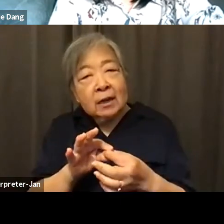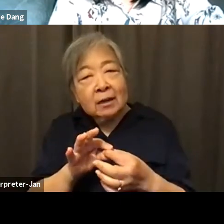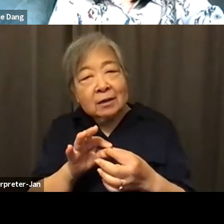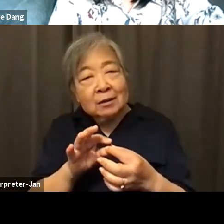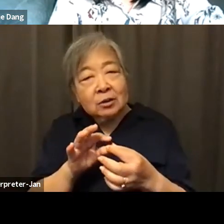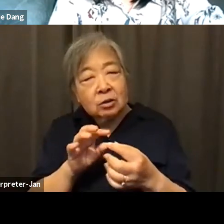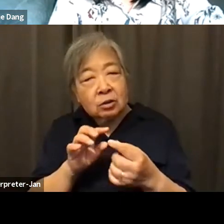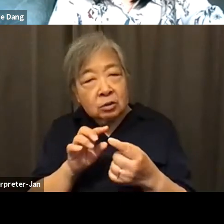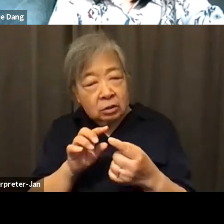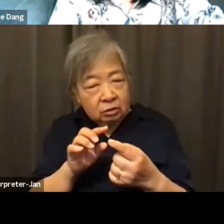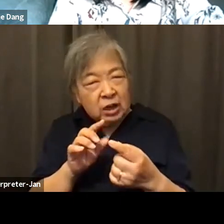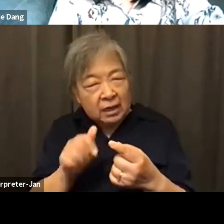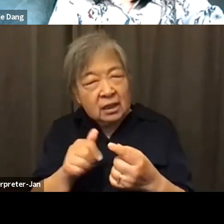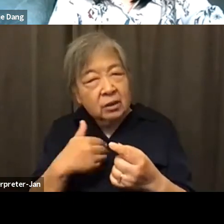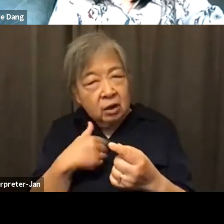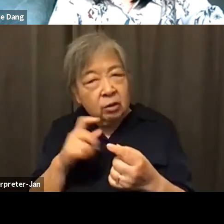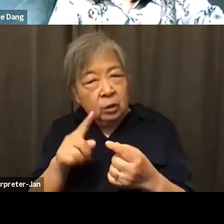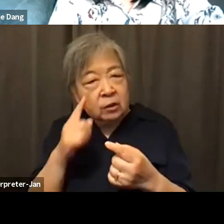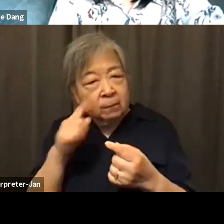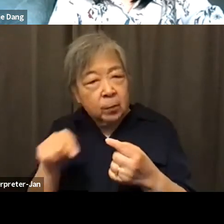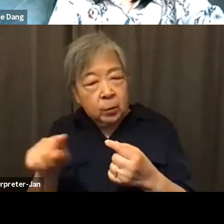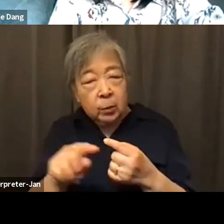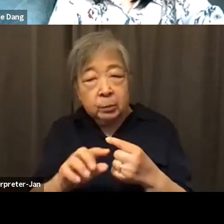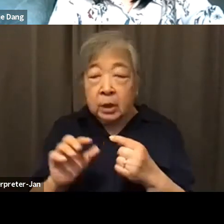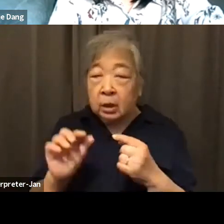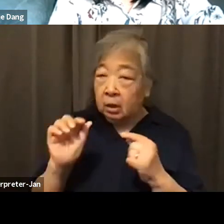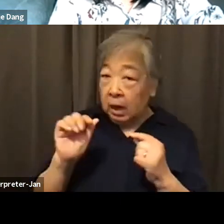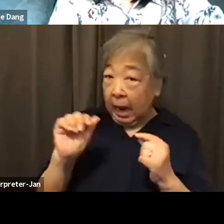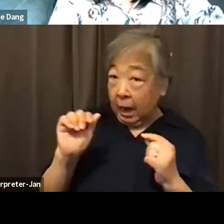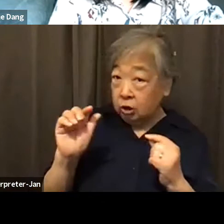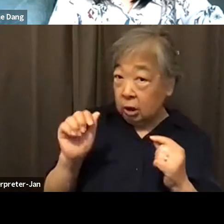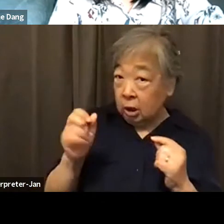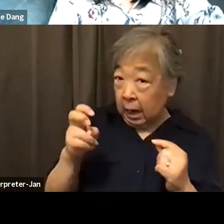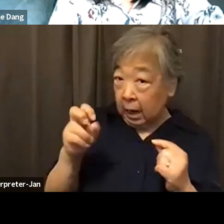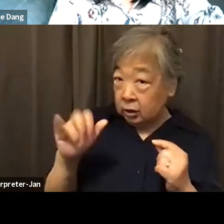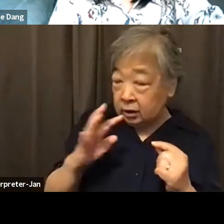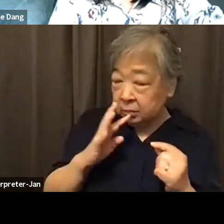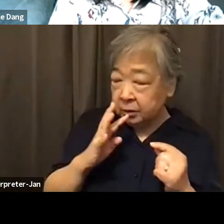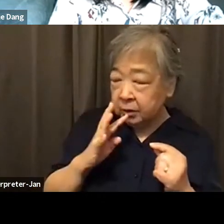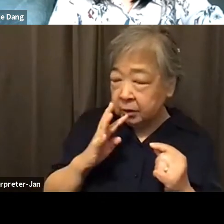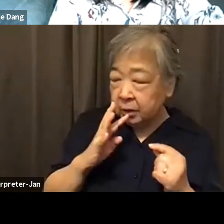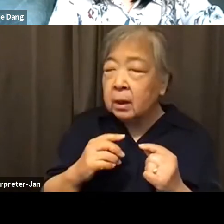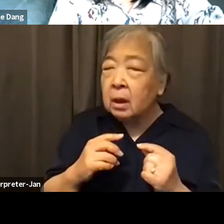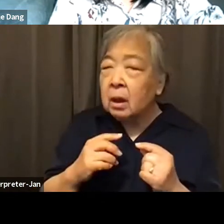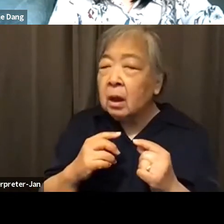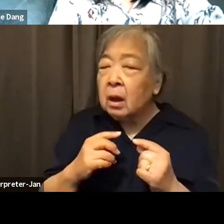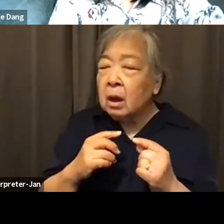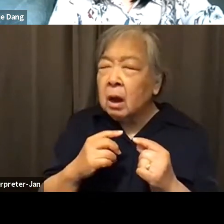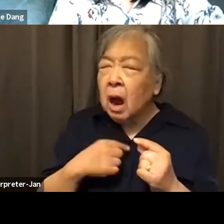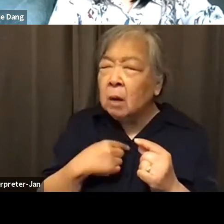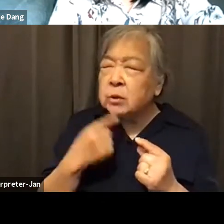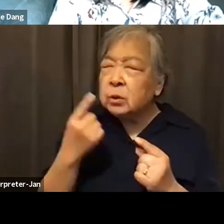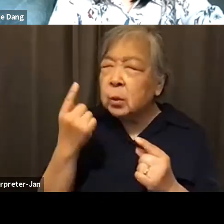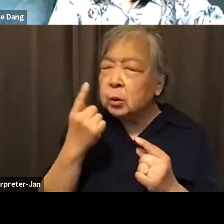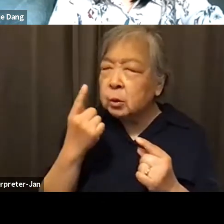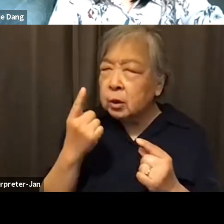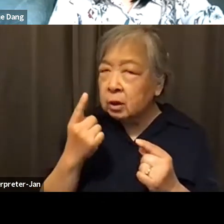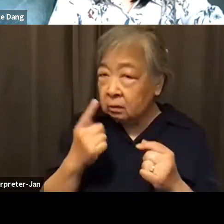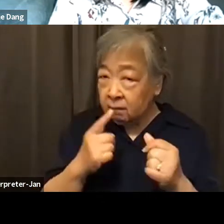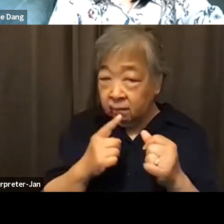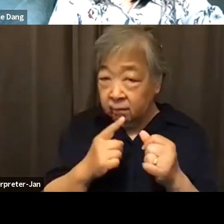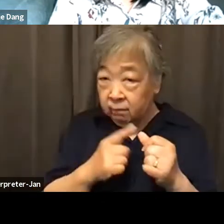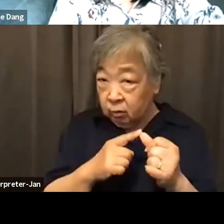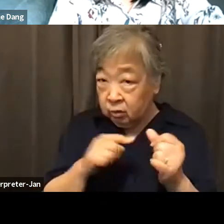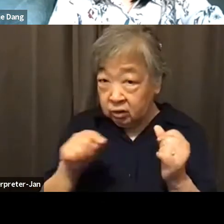You know, I was wondering if, first of all, if gender, if you observed